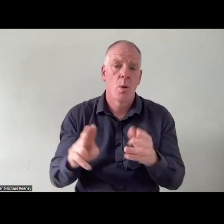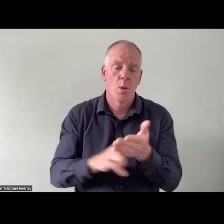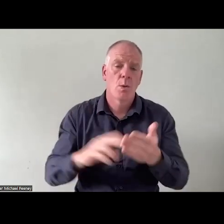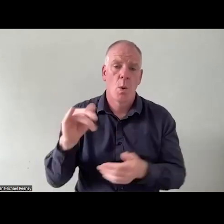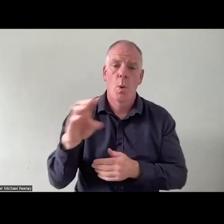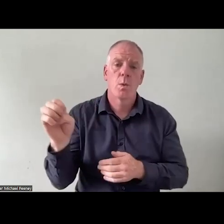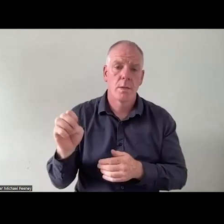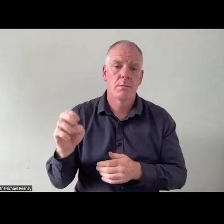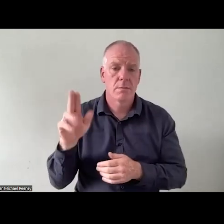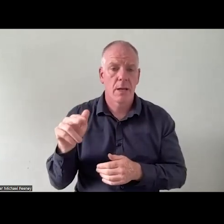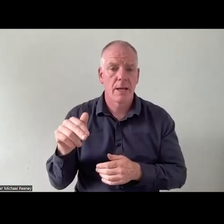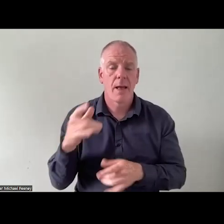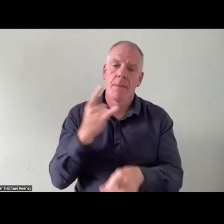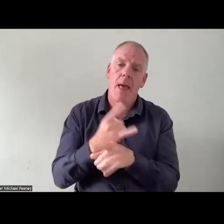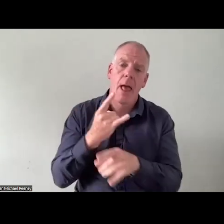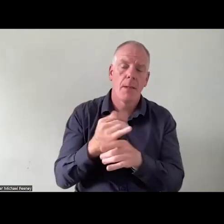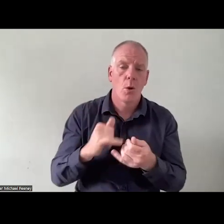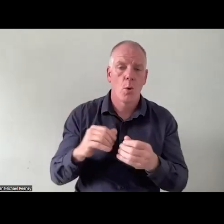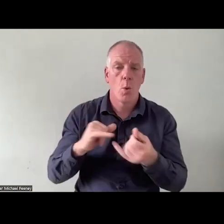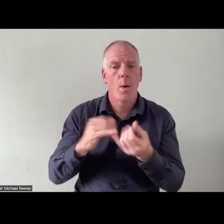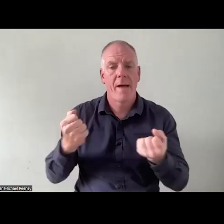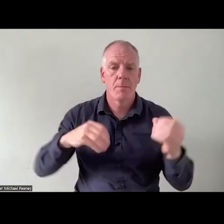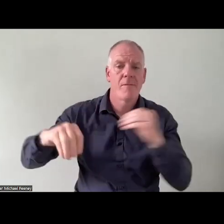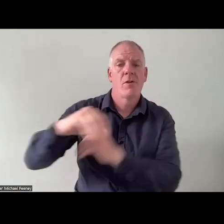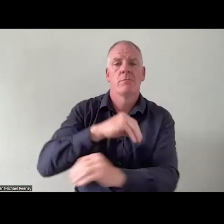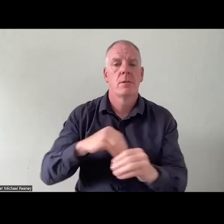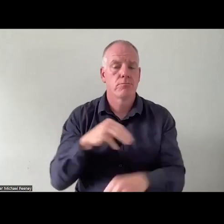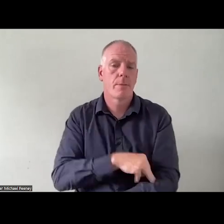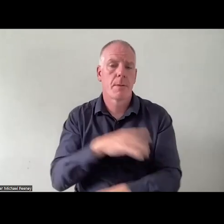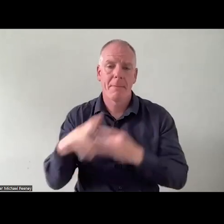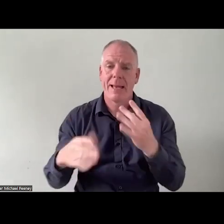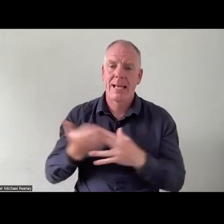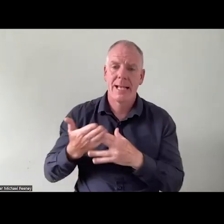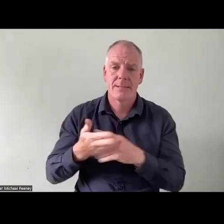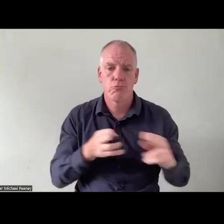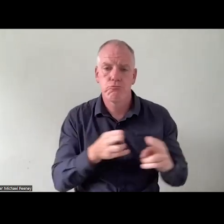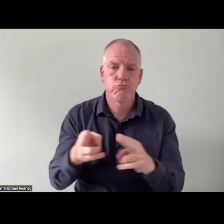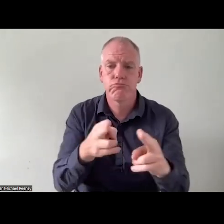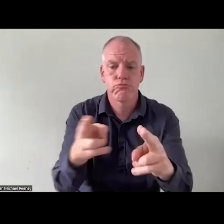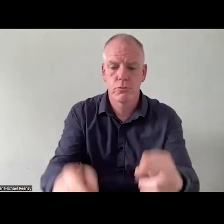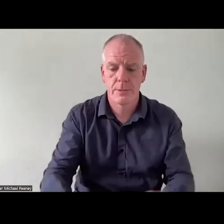and it can also help people with mobility problems by creating accessible routes. Also for children, content for kids –